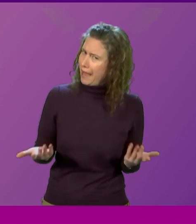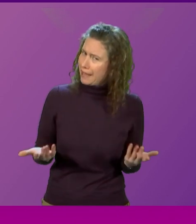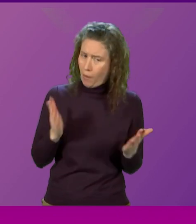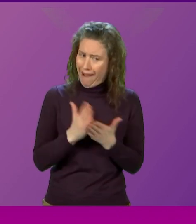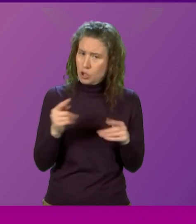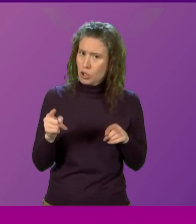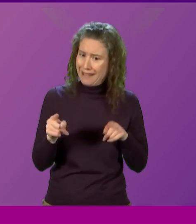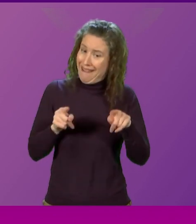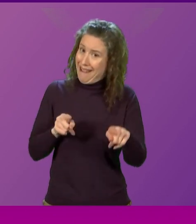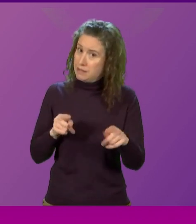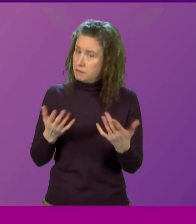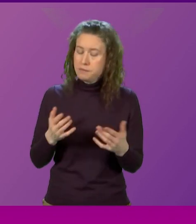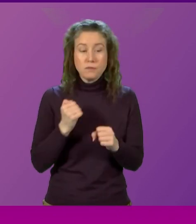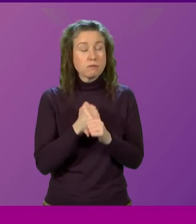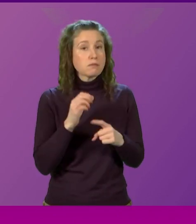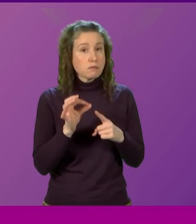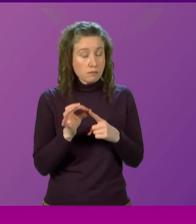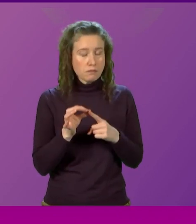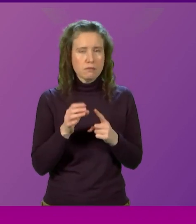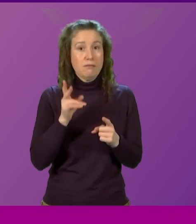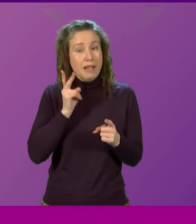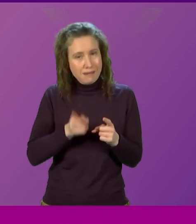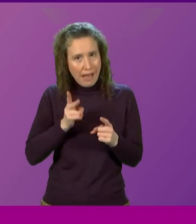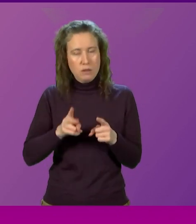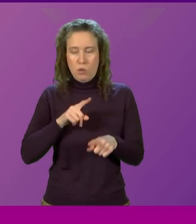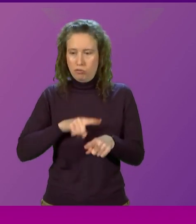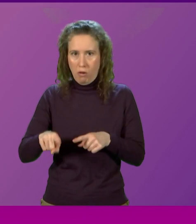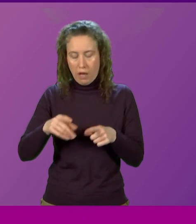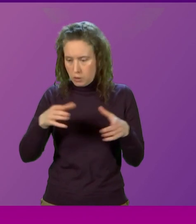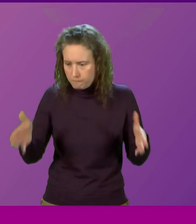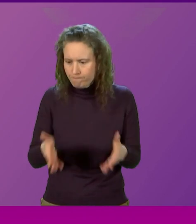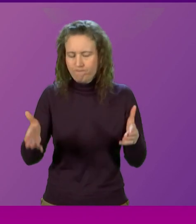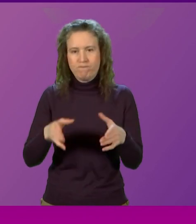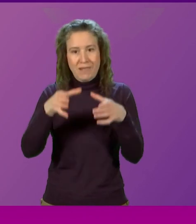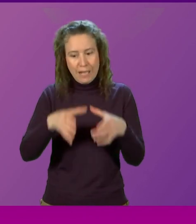On GPs, we are working to increase the numbers in our national health service.